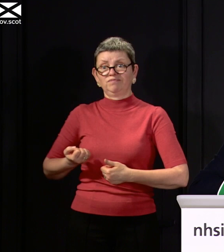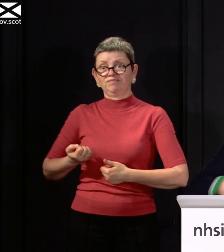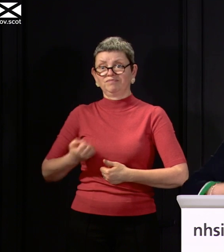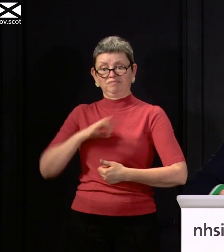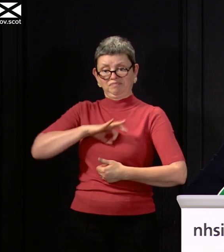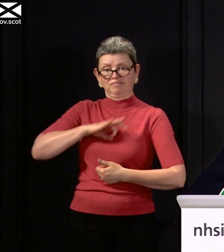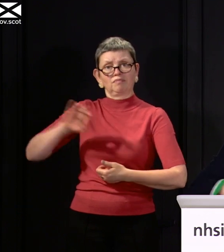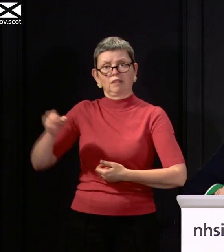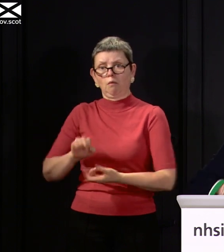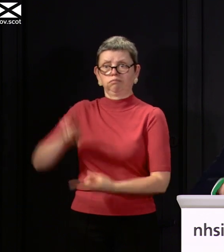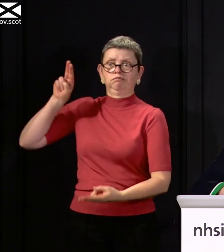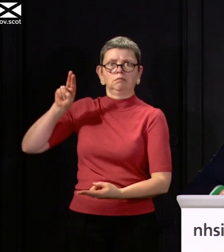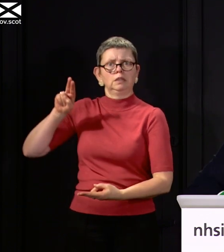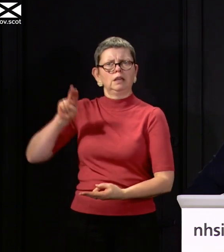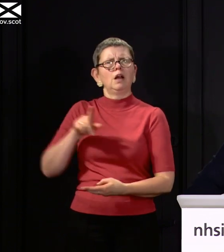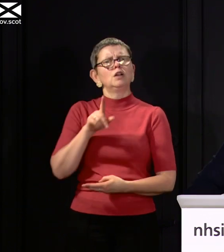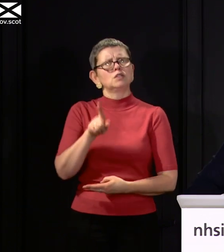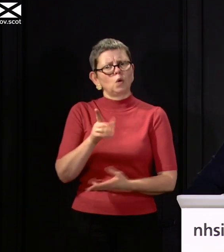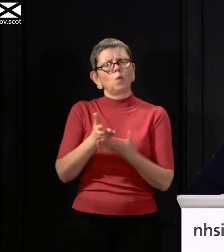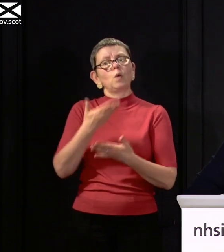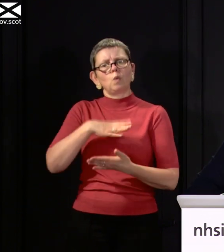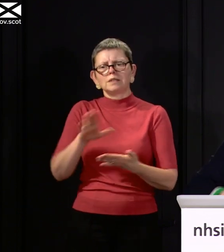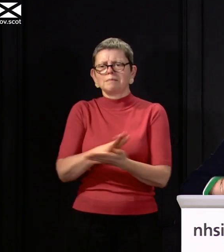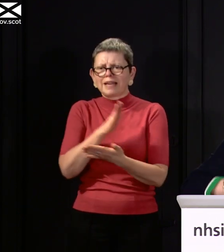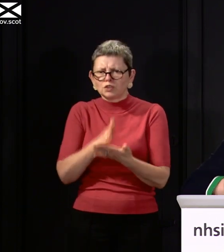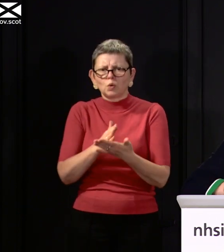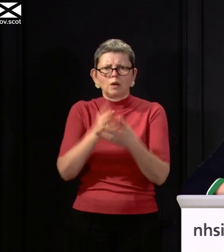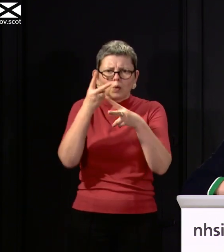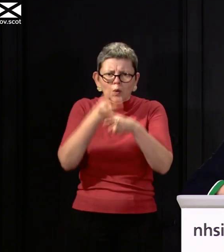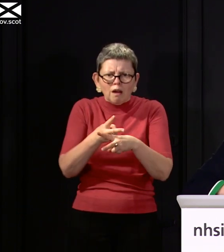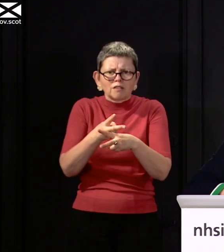protecting the productive capacity of the economy so that when this crisis abates, we